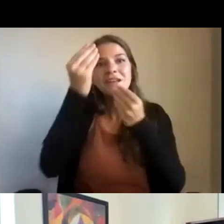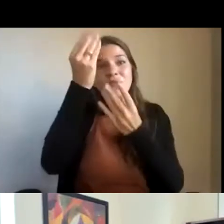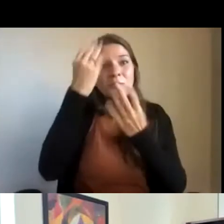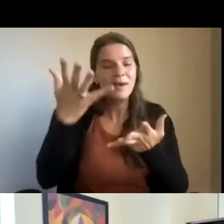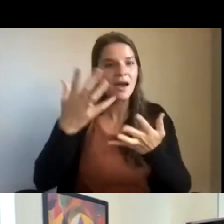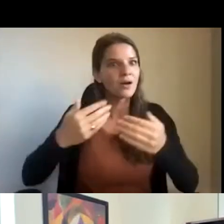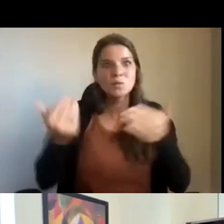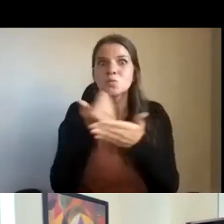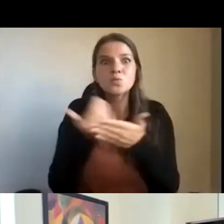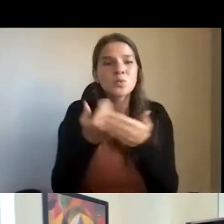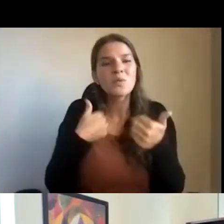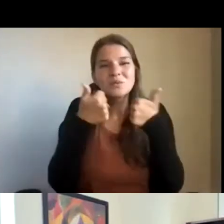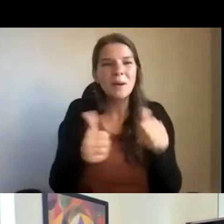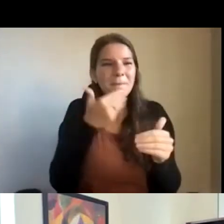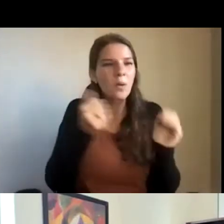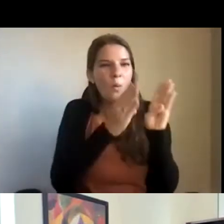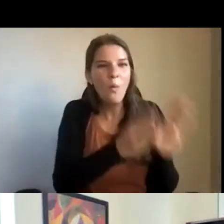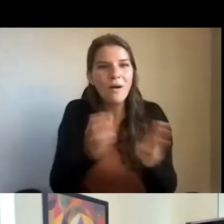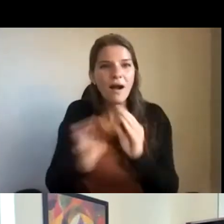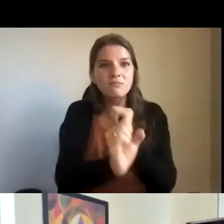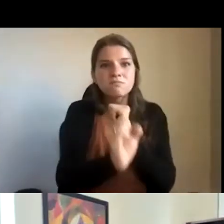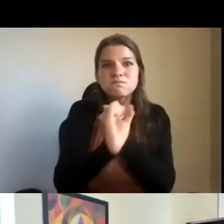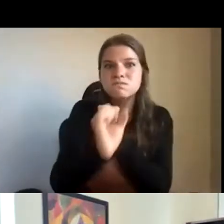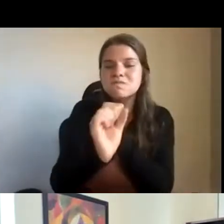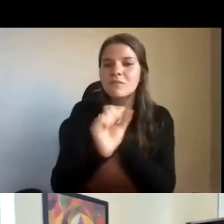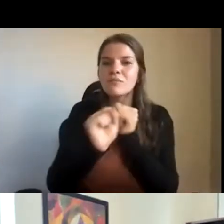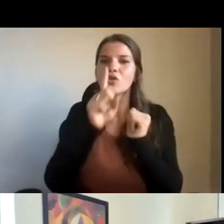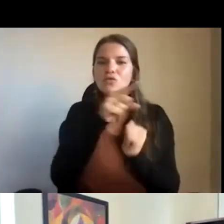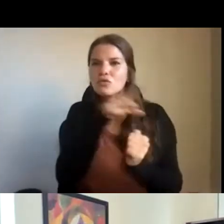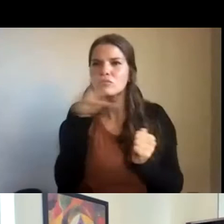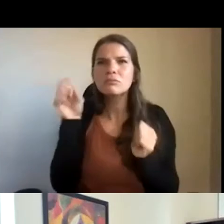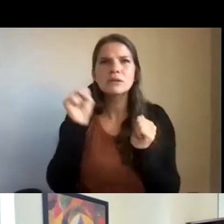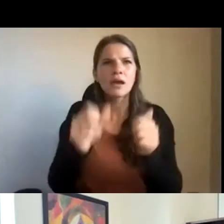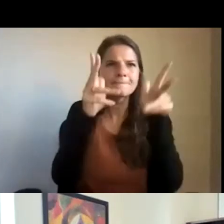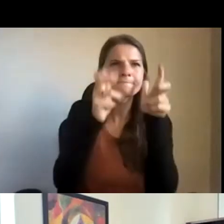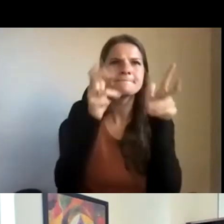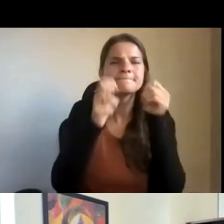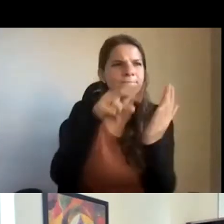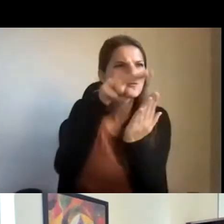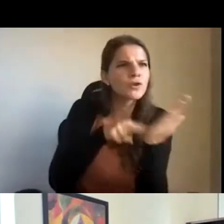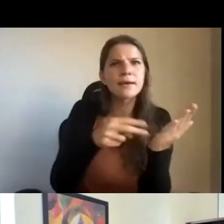organize it in a way that that people can view it, and see it and access it.